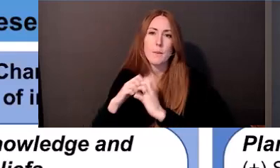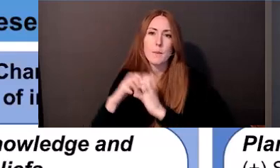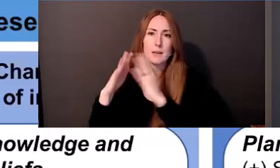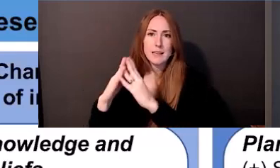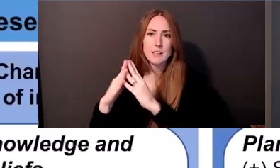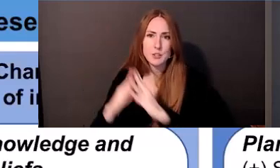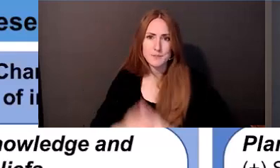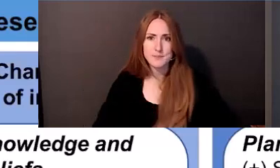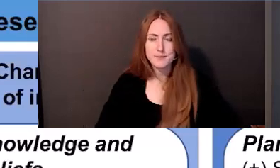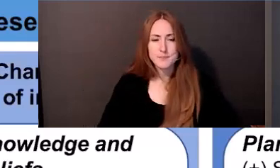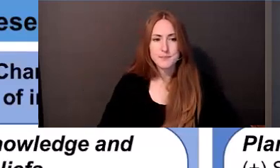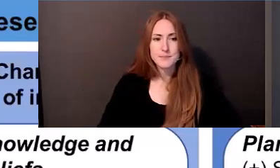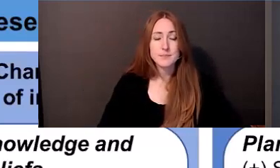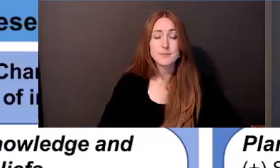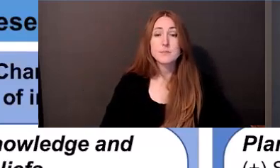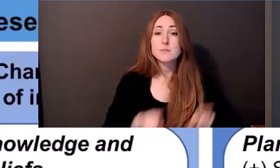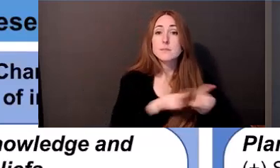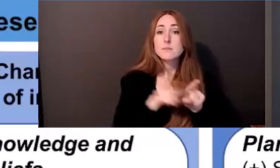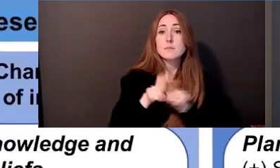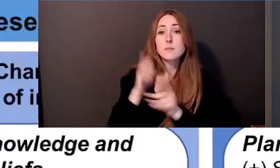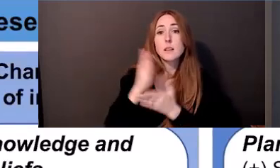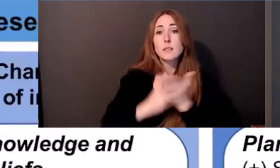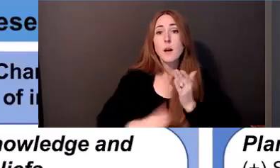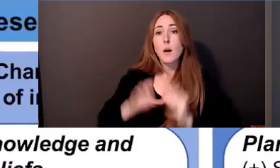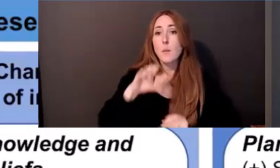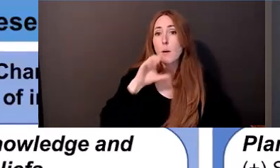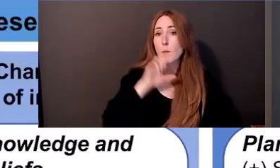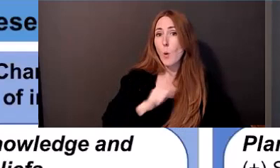In addition, some of the older adult participants